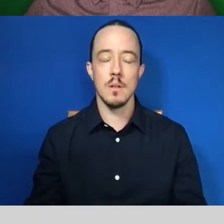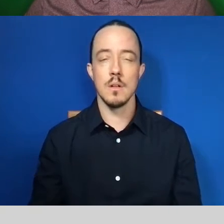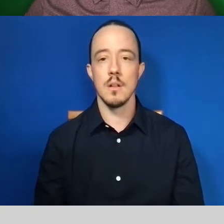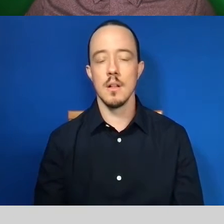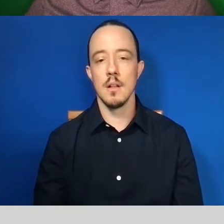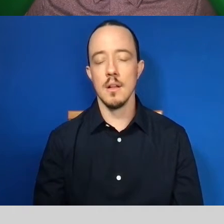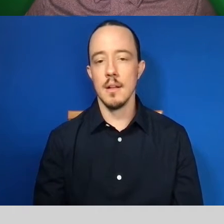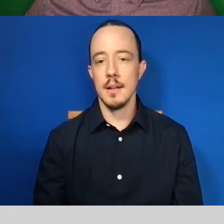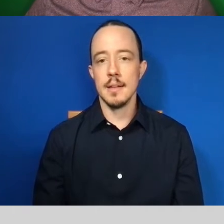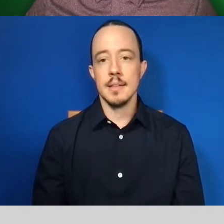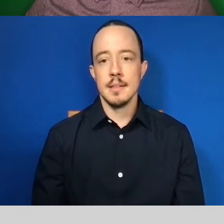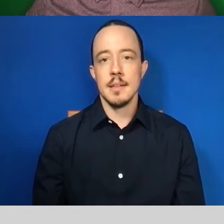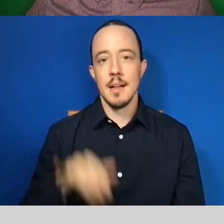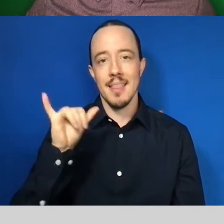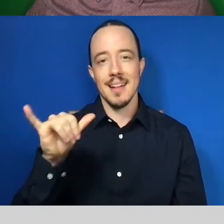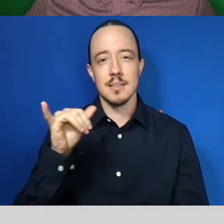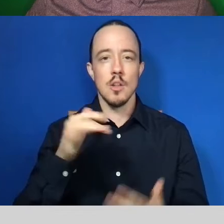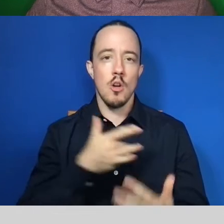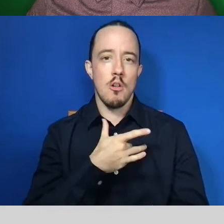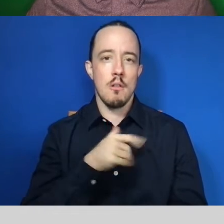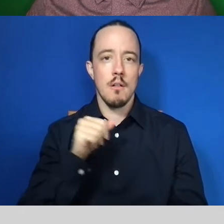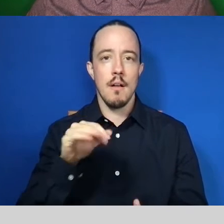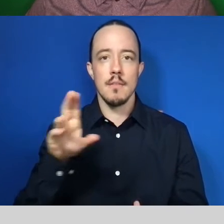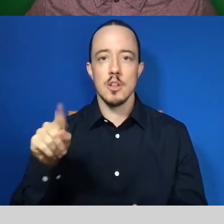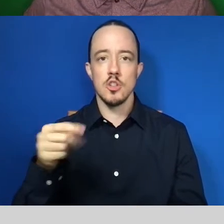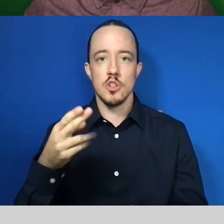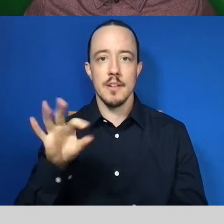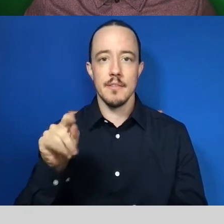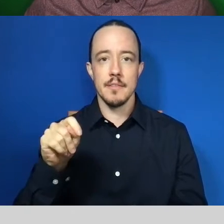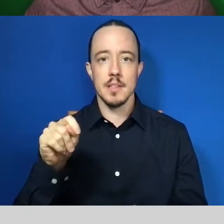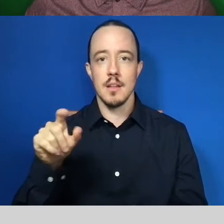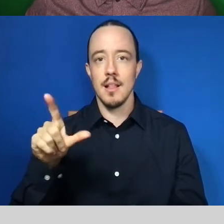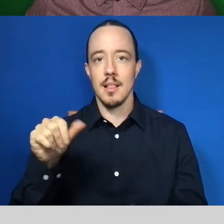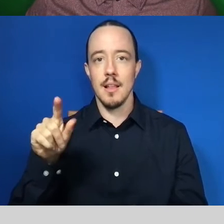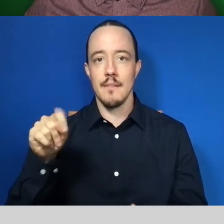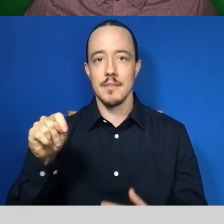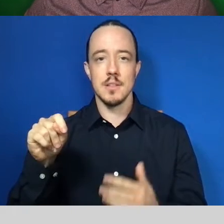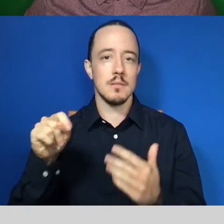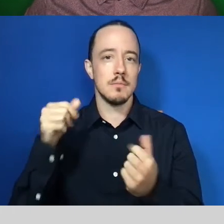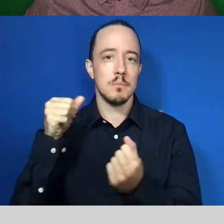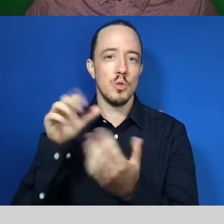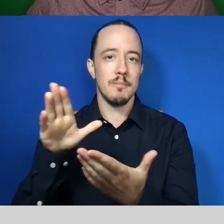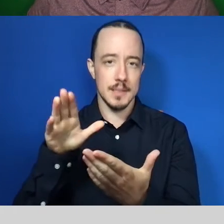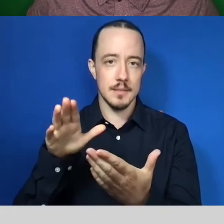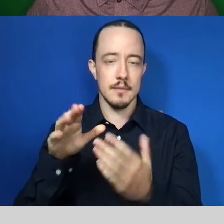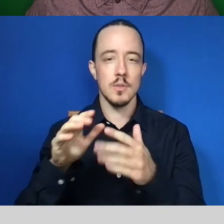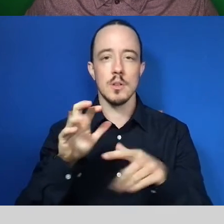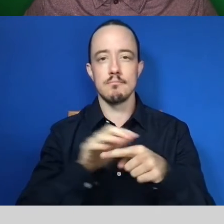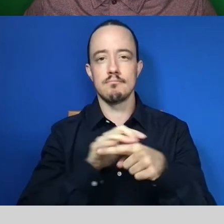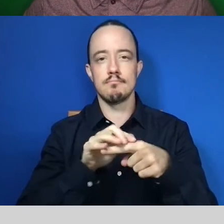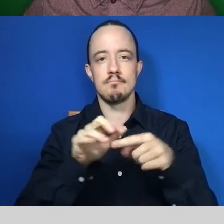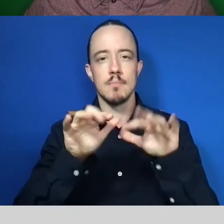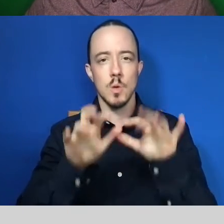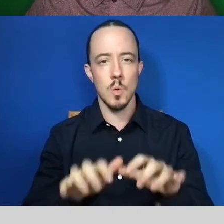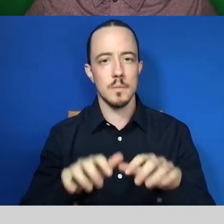This is a driving force for test-driven development, and it's the core of the shift-left movement more generally. As we seek more sophistication